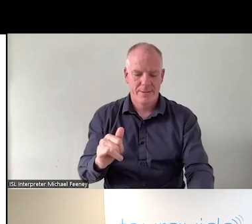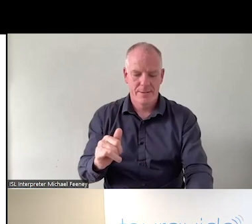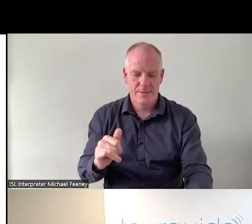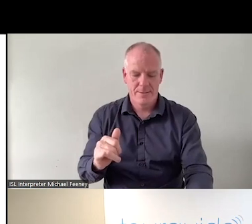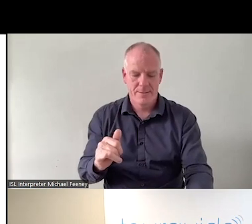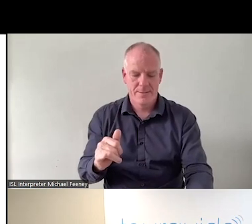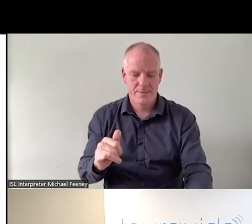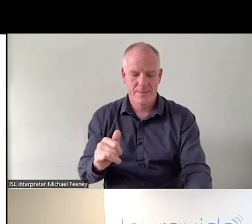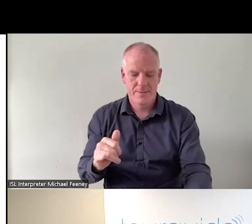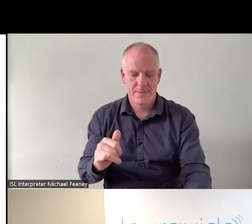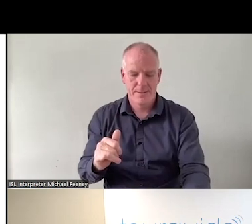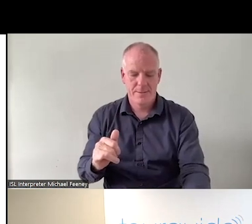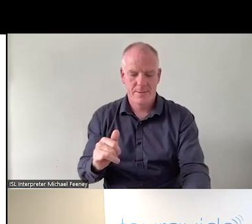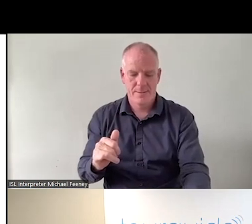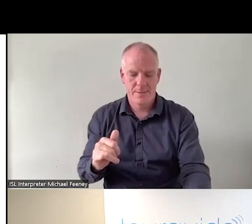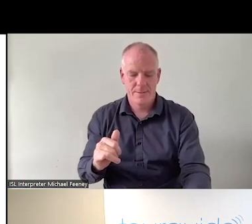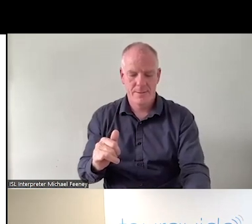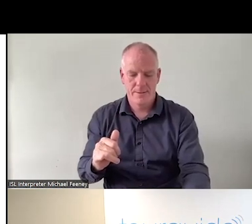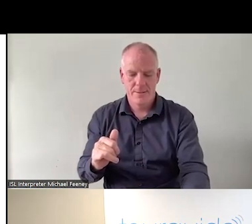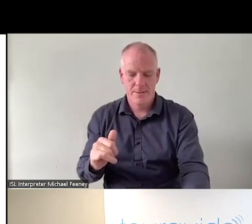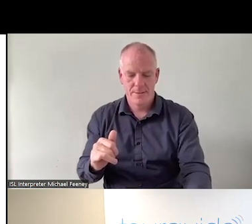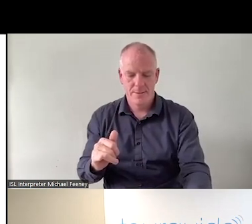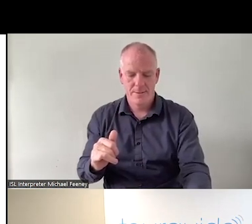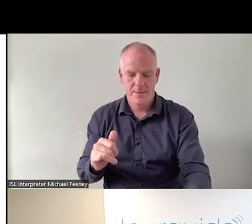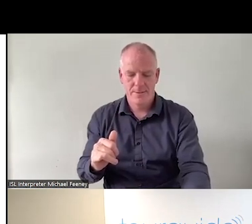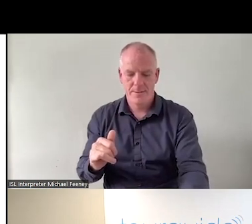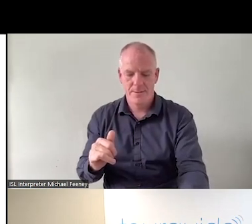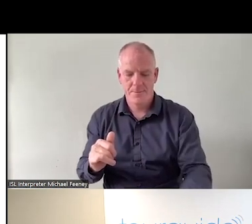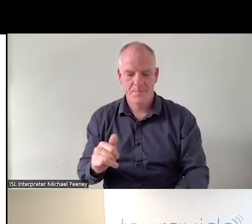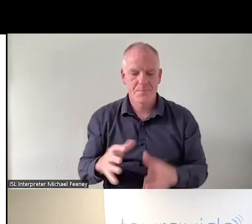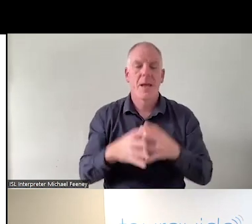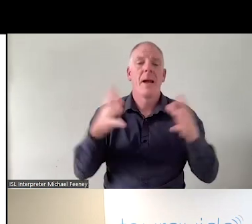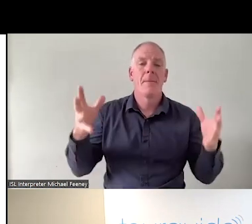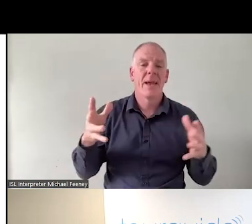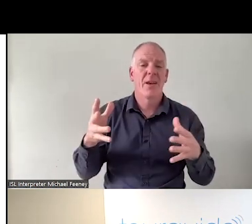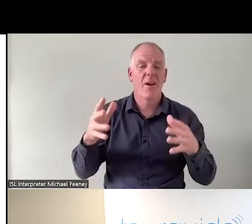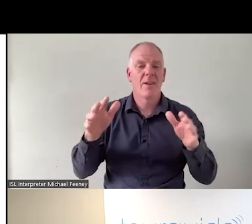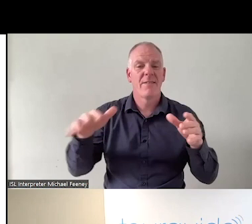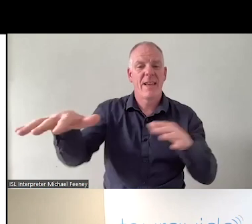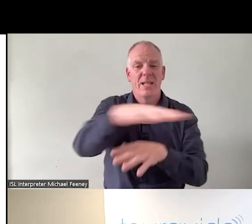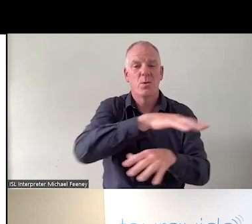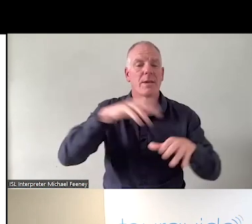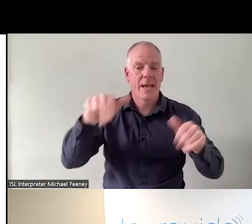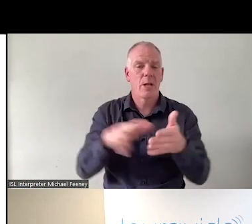In bigger venues it can be used for other things, not just audio description. So, it could be used for assisted listening